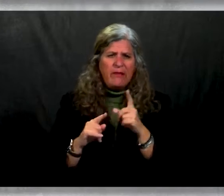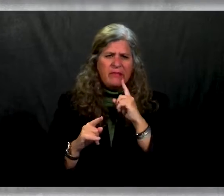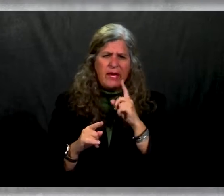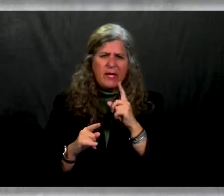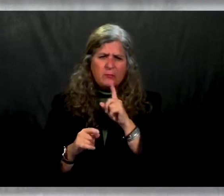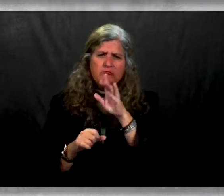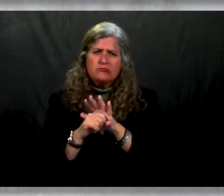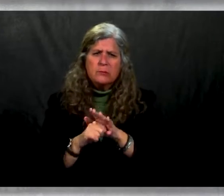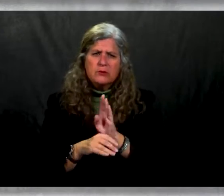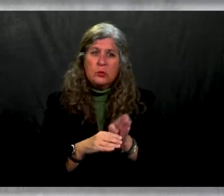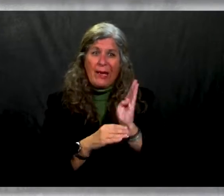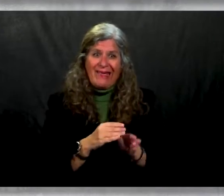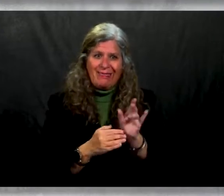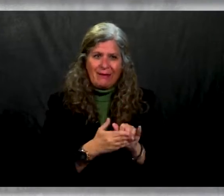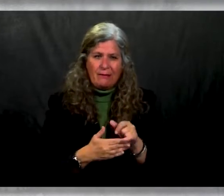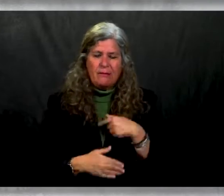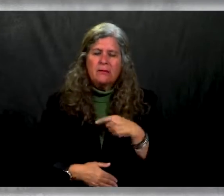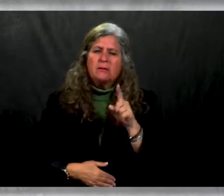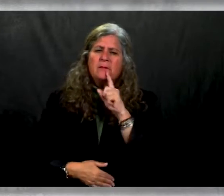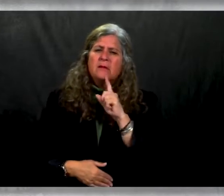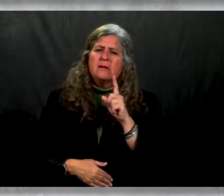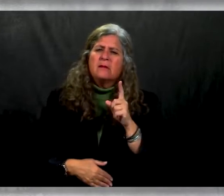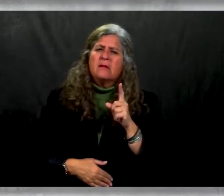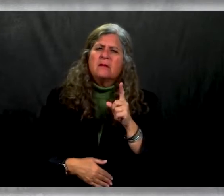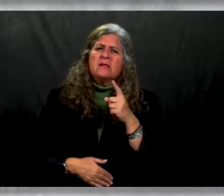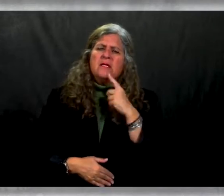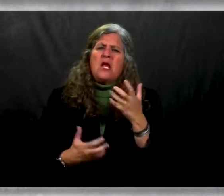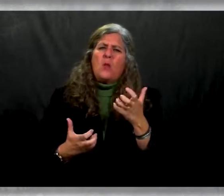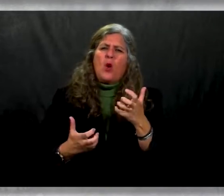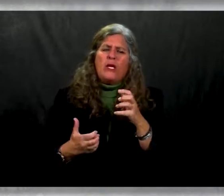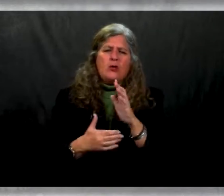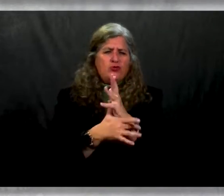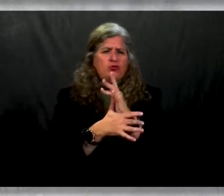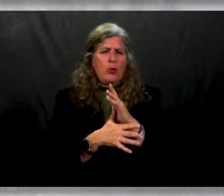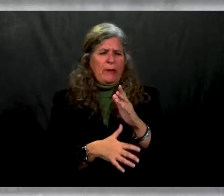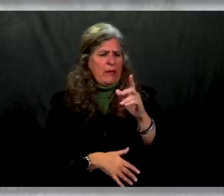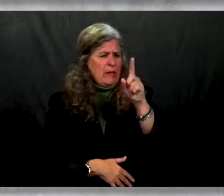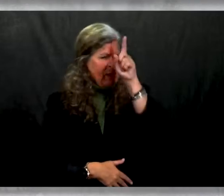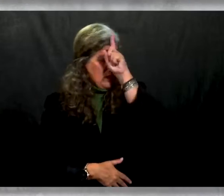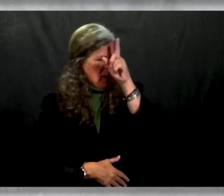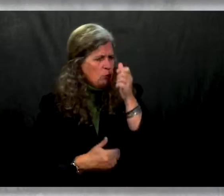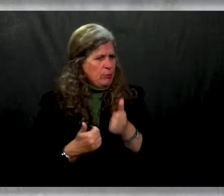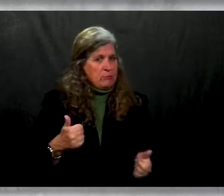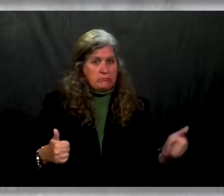put Germany back at the same level as other countries. At the end of World War I,